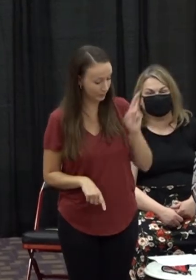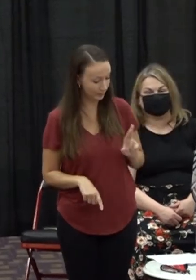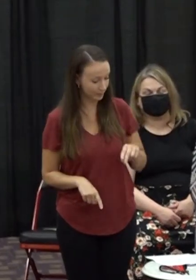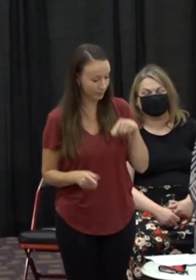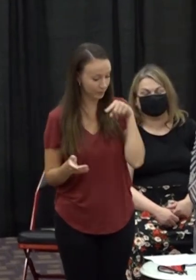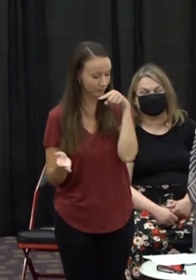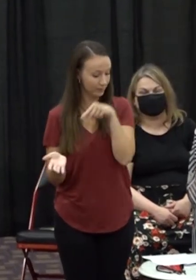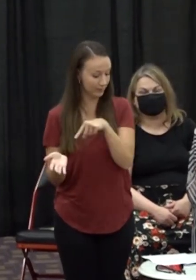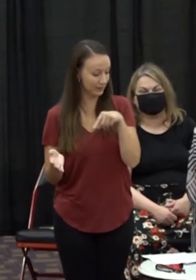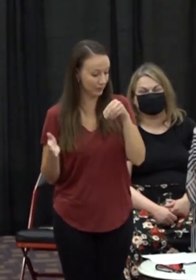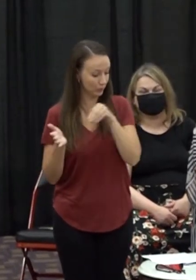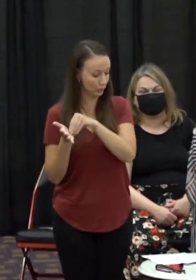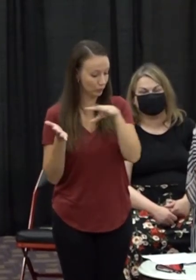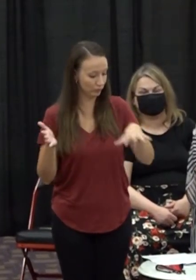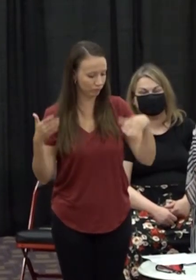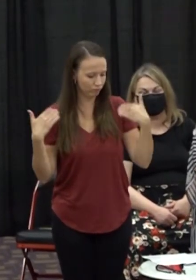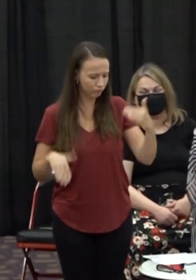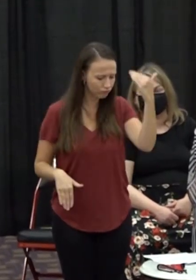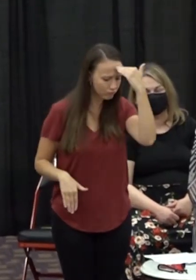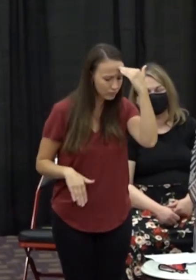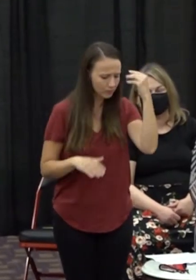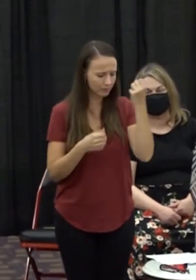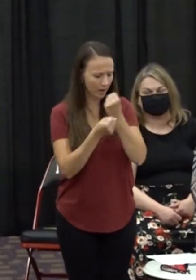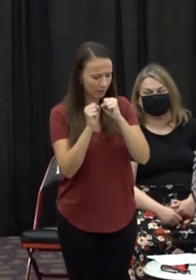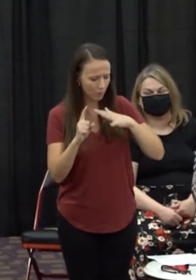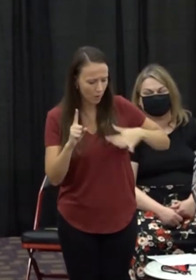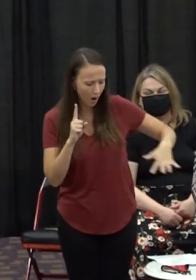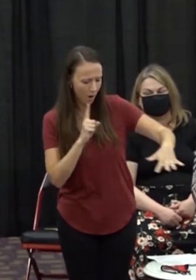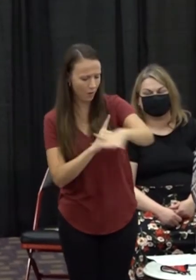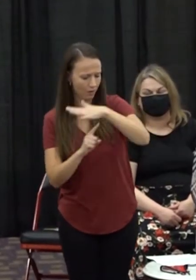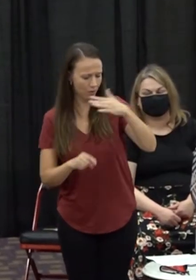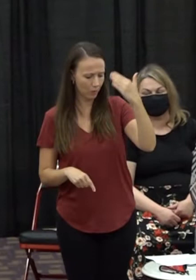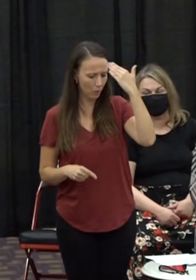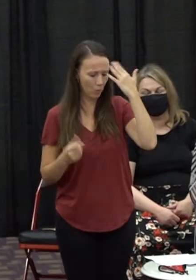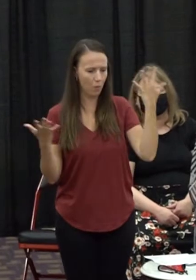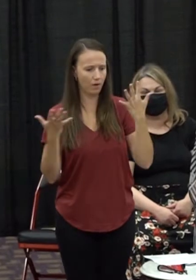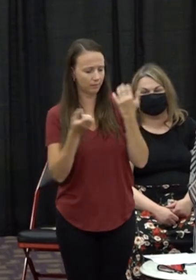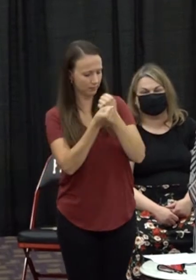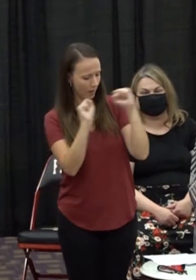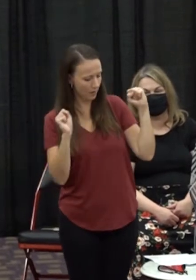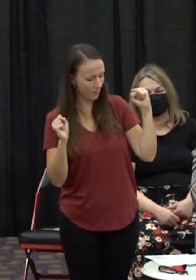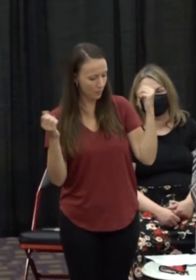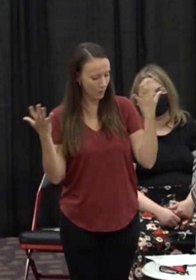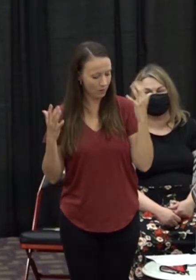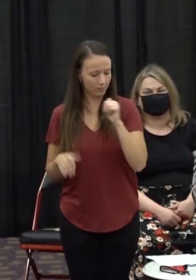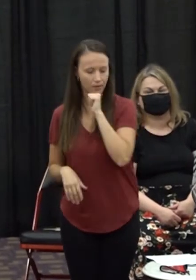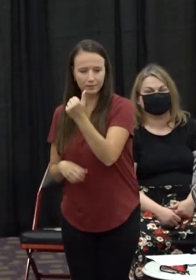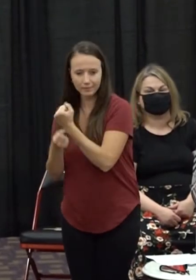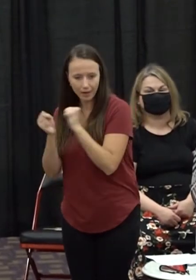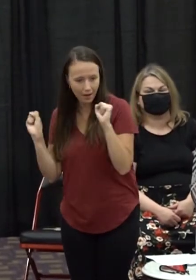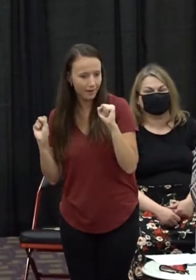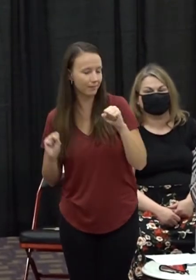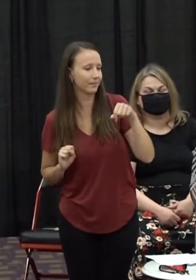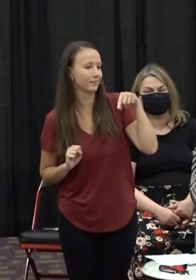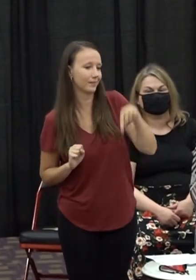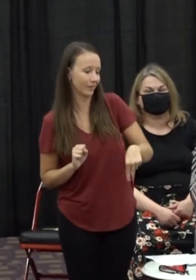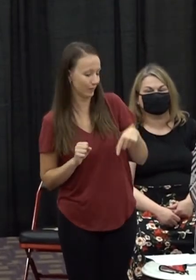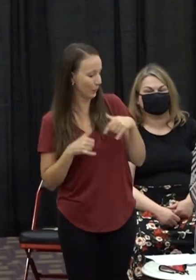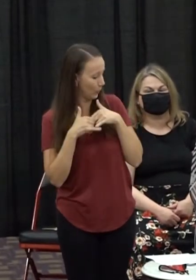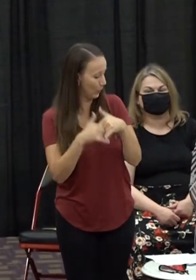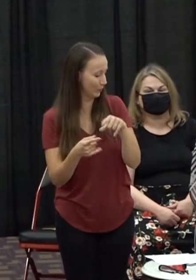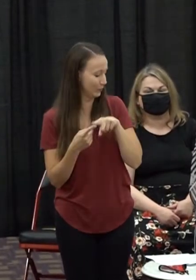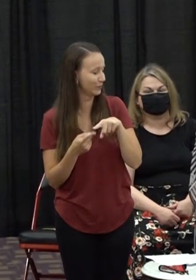Ok, and this award goes to a student who is very aware of their safety and their surroundings.